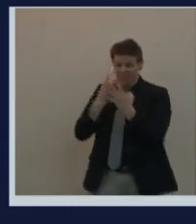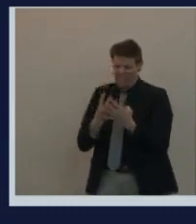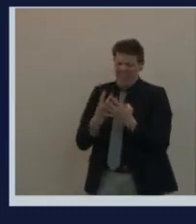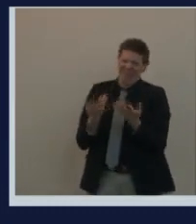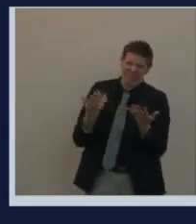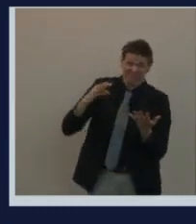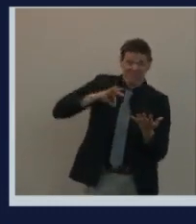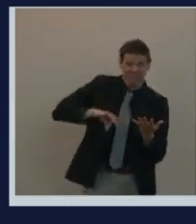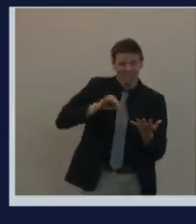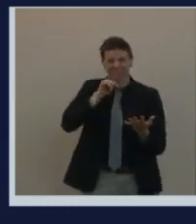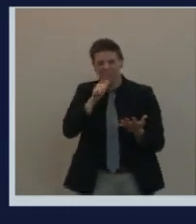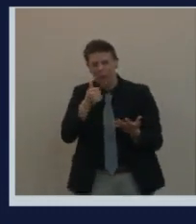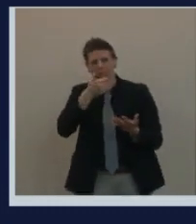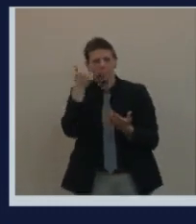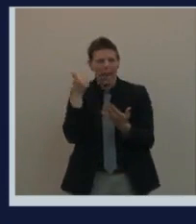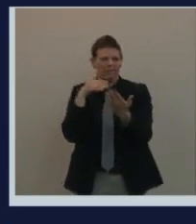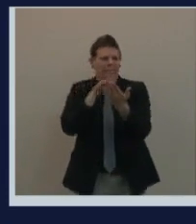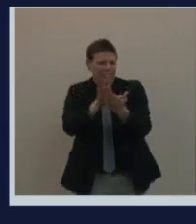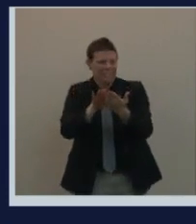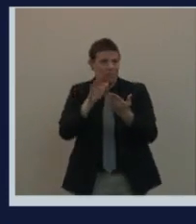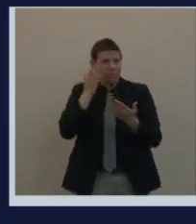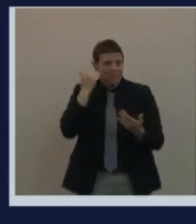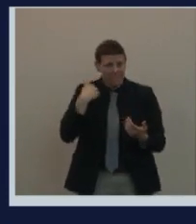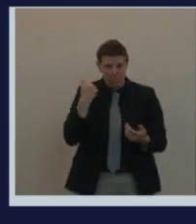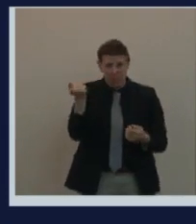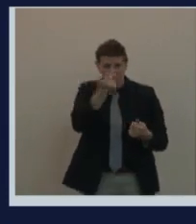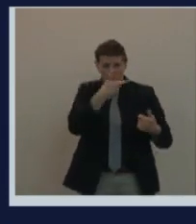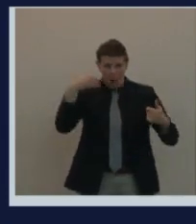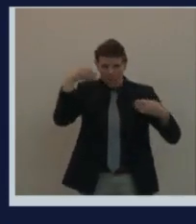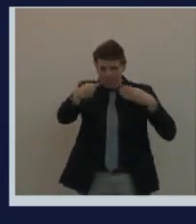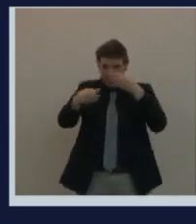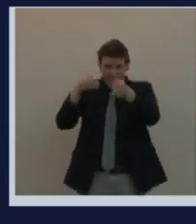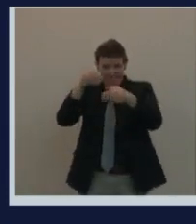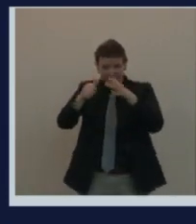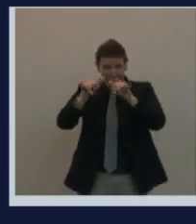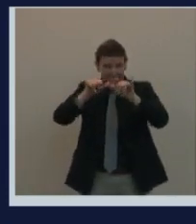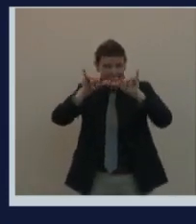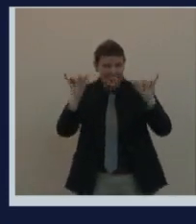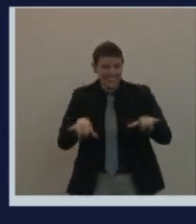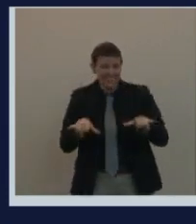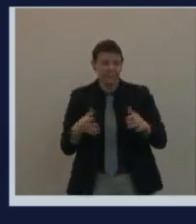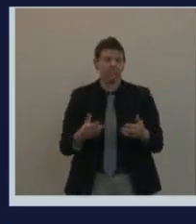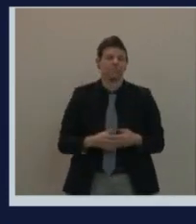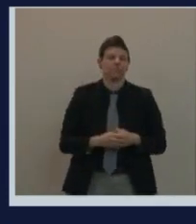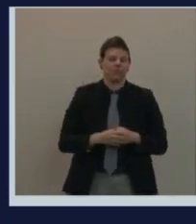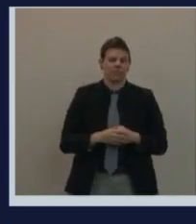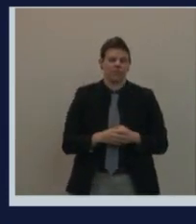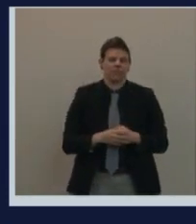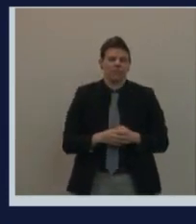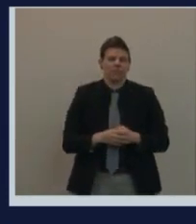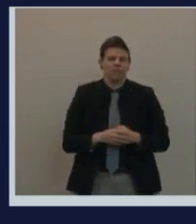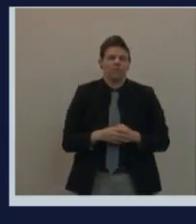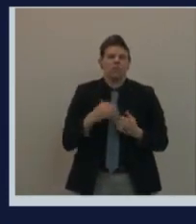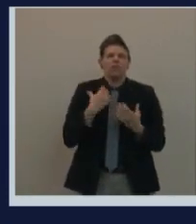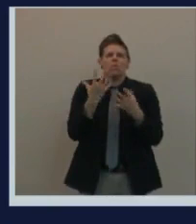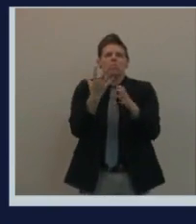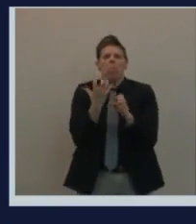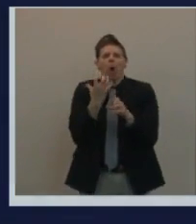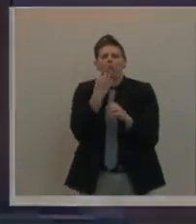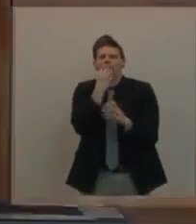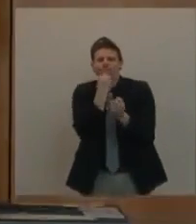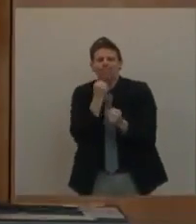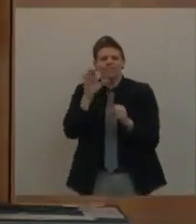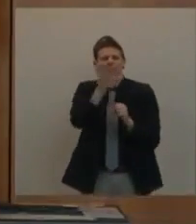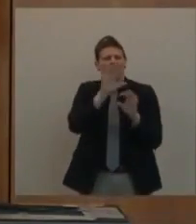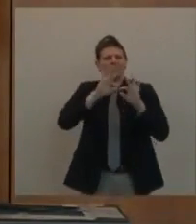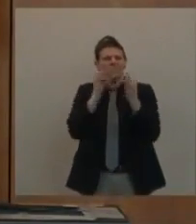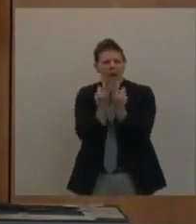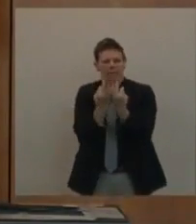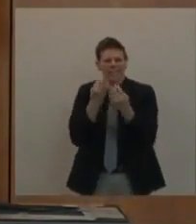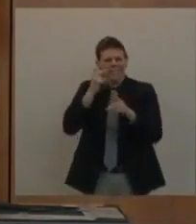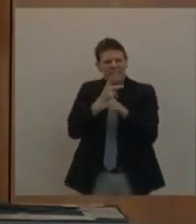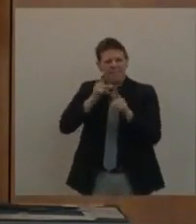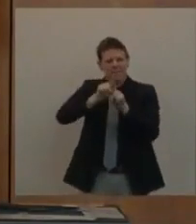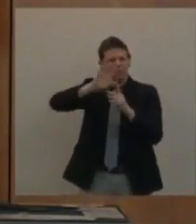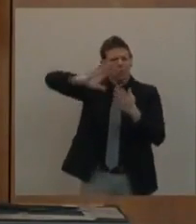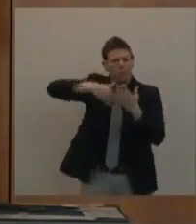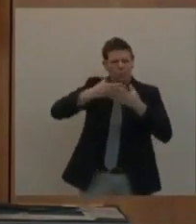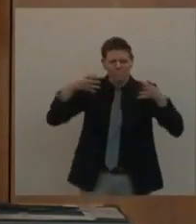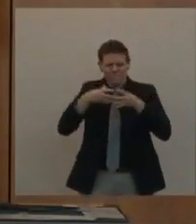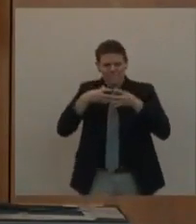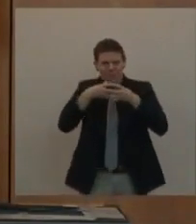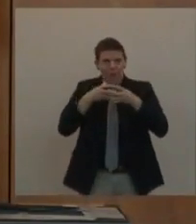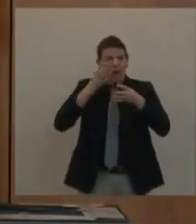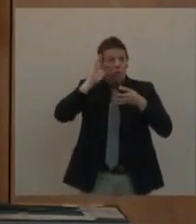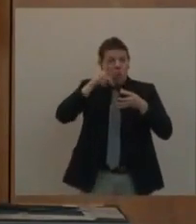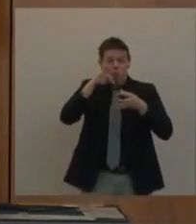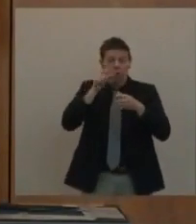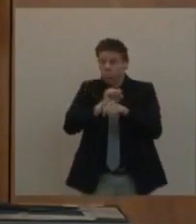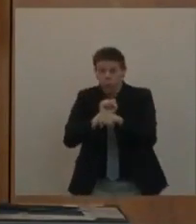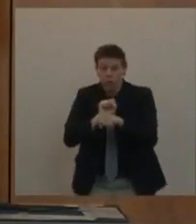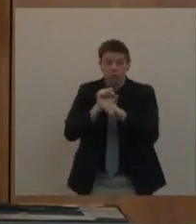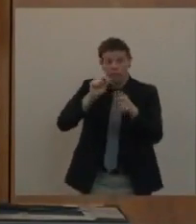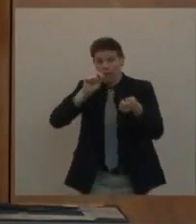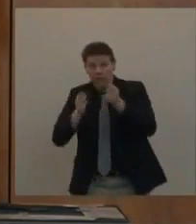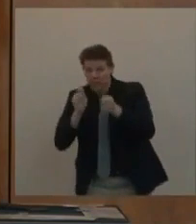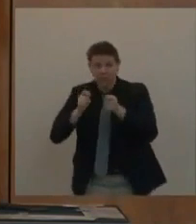FRANKLY, EVEN UNDER THE BEST OF CIRCUMSTANCES, I DON’T THINK THIS IS AN EFFECTIVE TOOL TO PROVIDE THE BENEFIT THAT FRANKLY, WE ALL PAY INTO THAT IS INTENDED TO KEEP FAMILIES TO THE